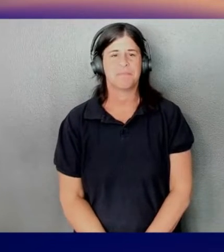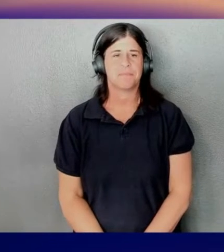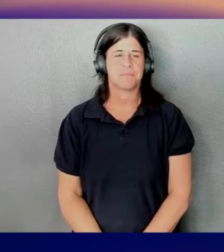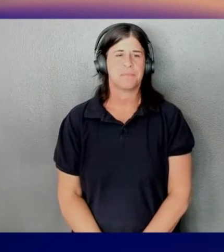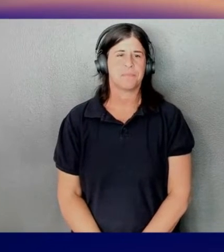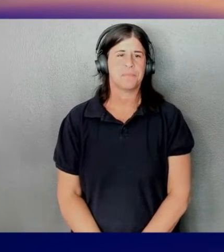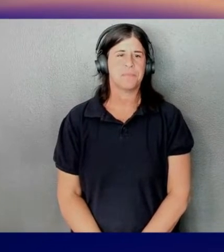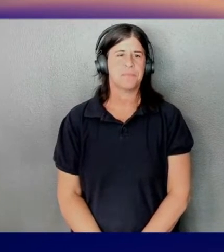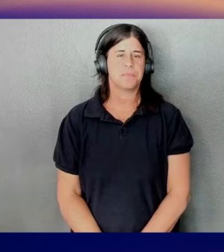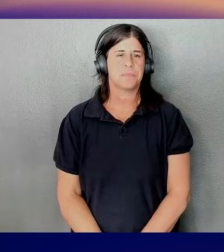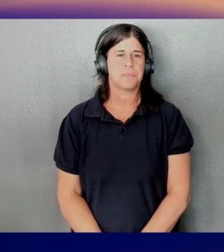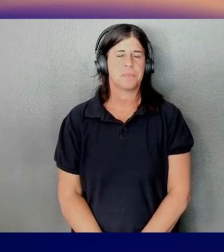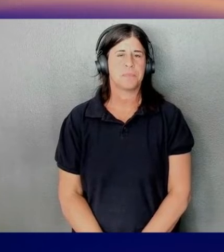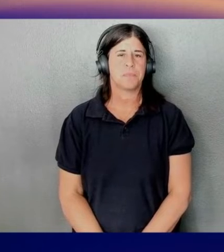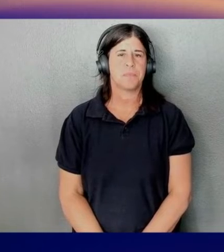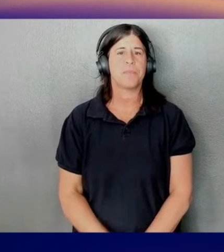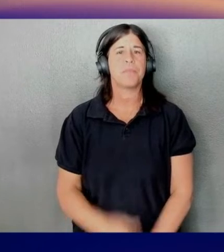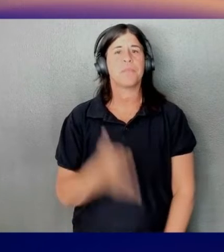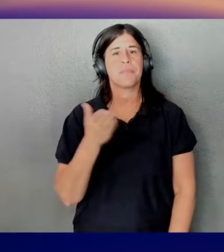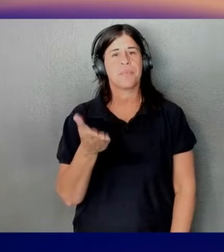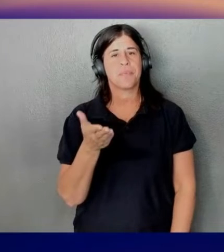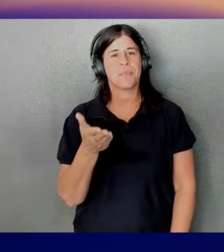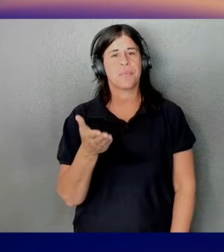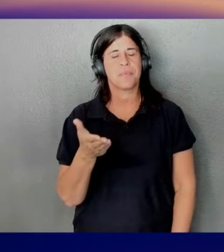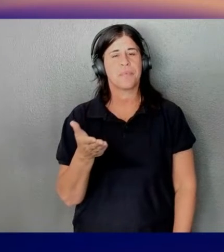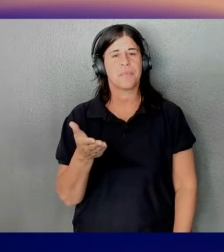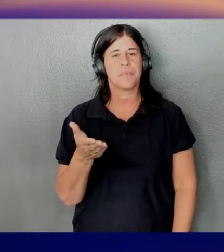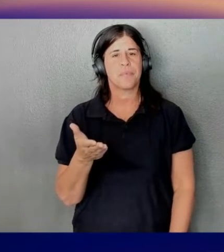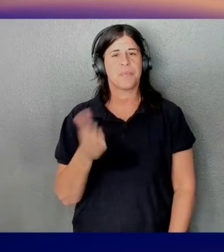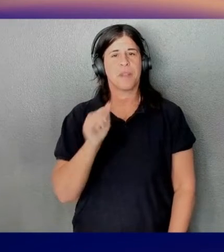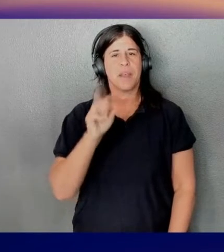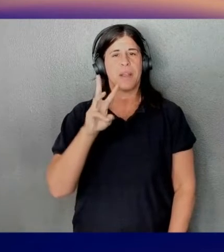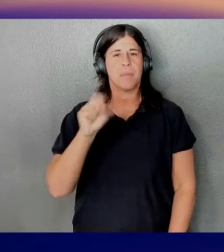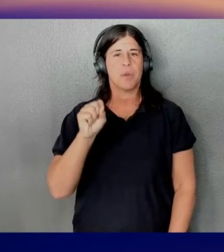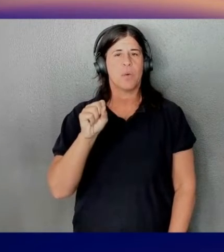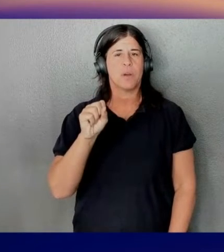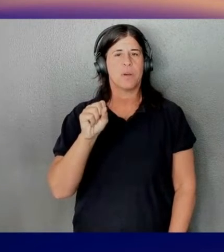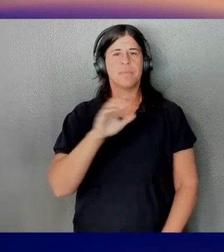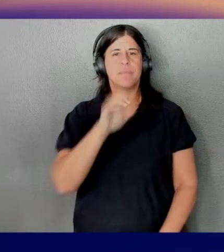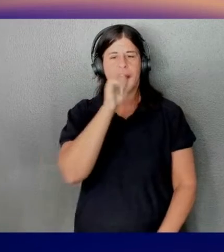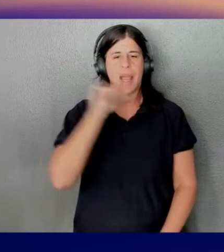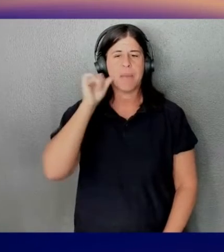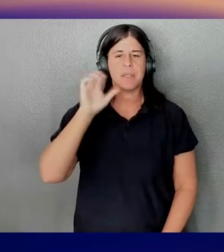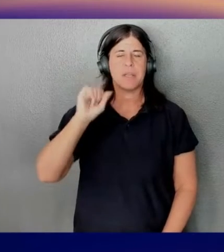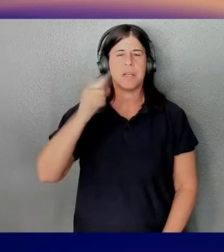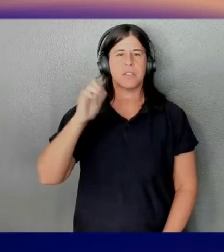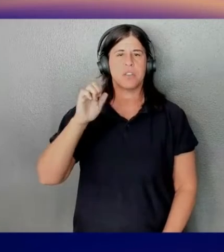Okay. So here I am on the AWS, on the Amazon SageMaker canvas console.